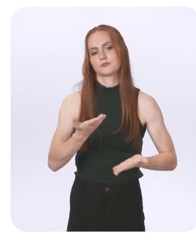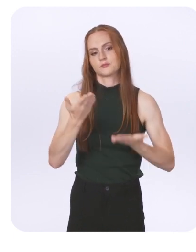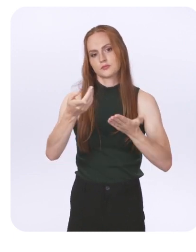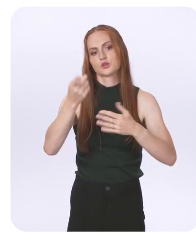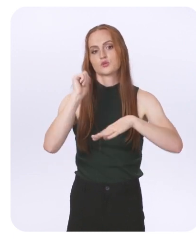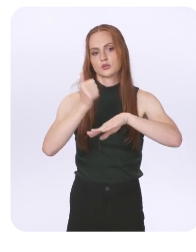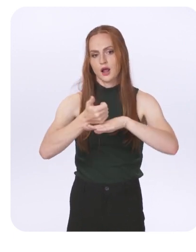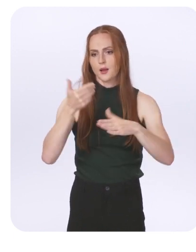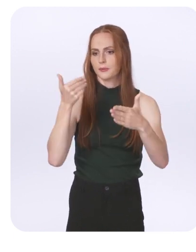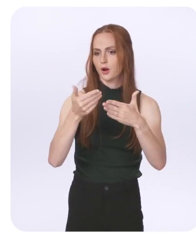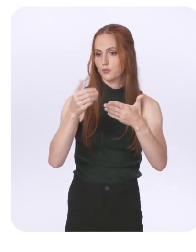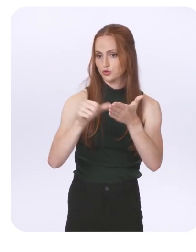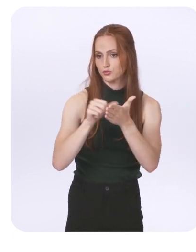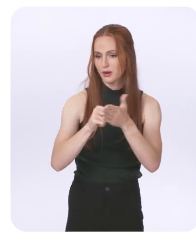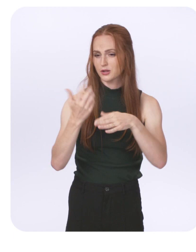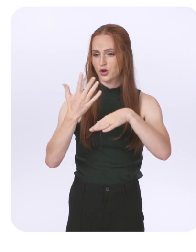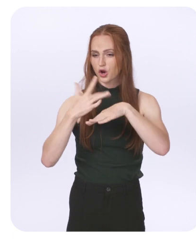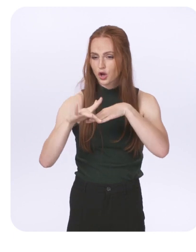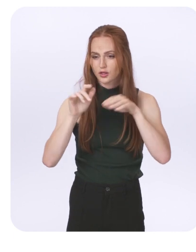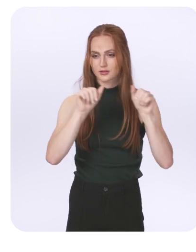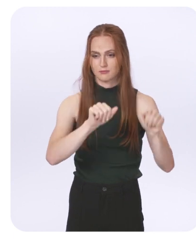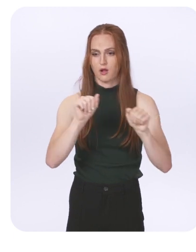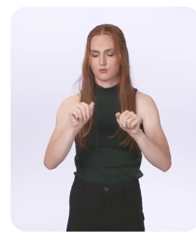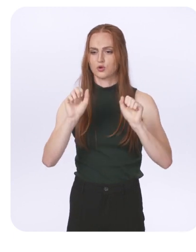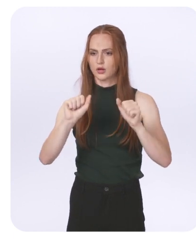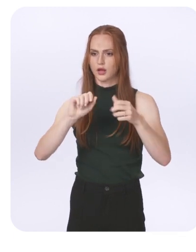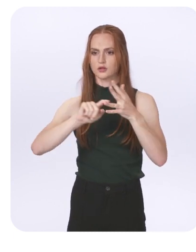We are still working to enable this feature for app developers.